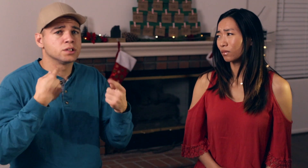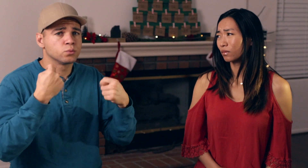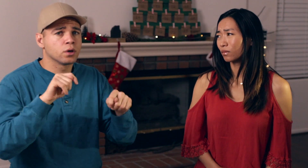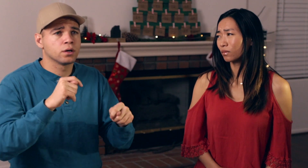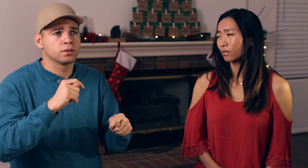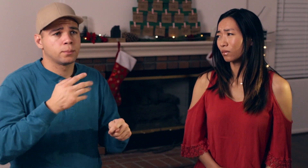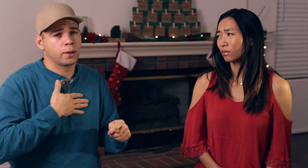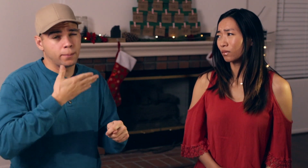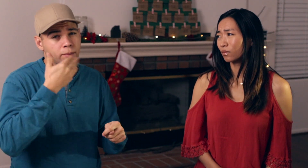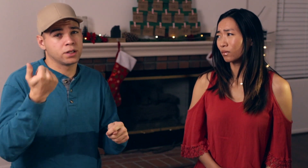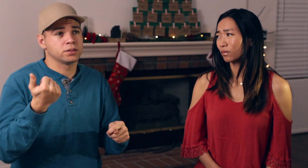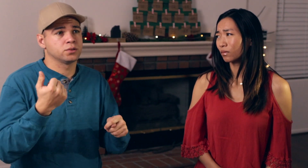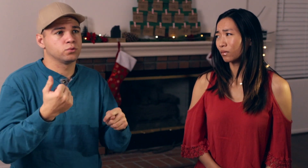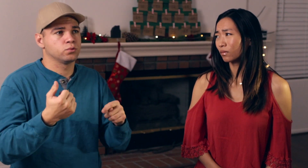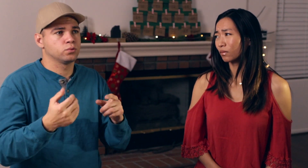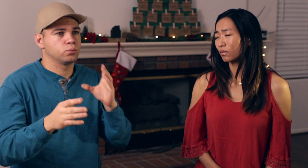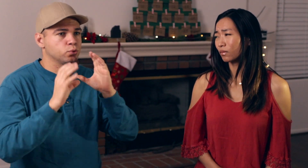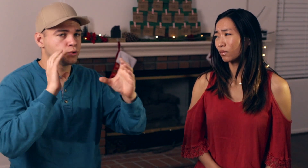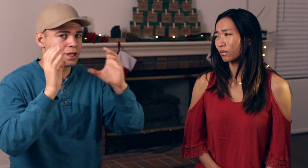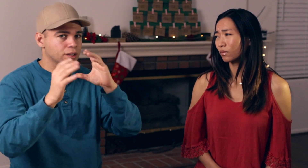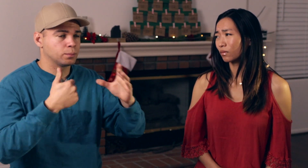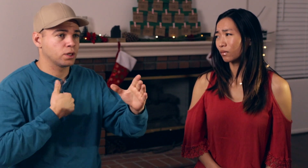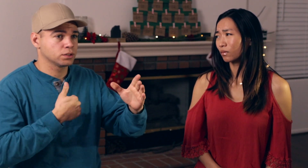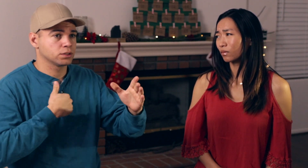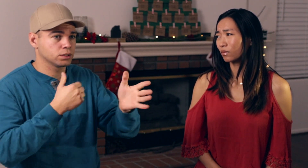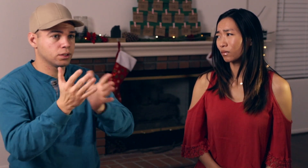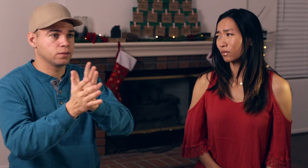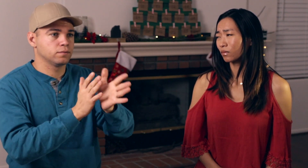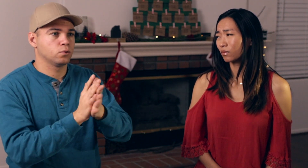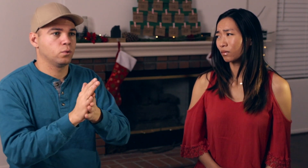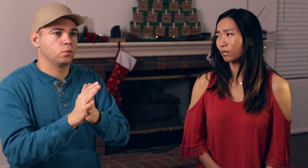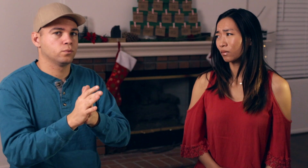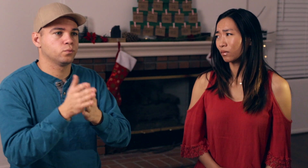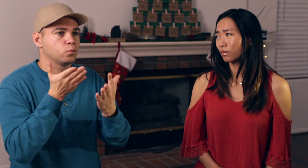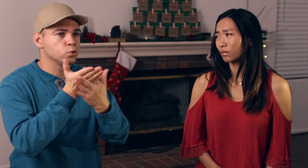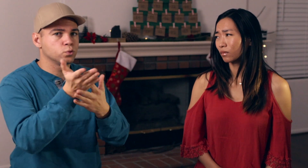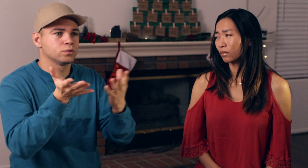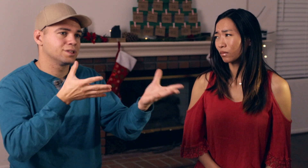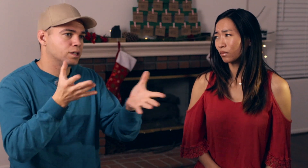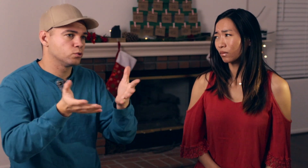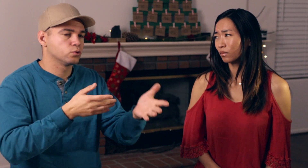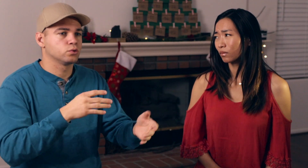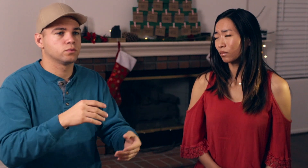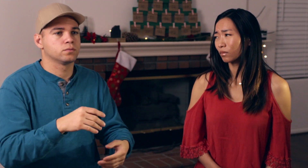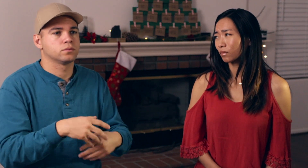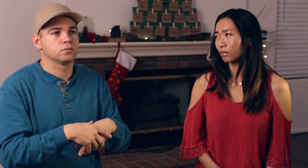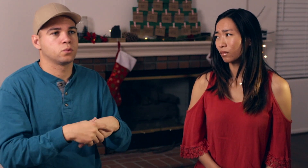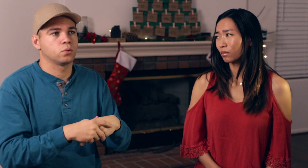But I try my best to communicate myself, through gesturing or